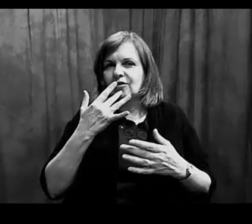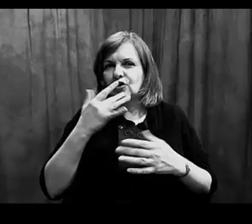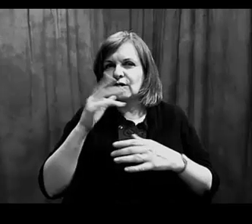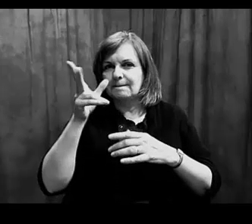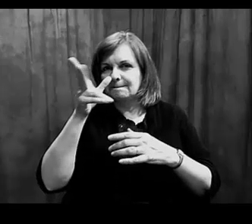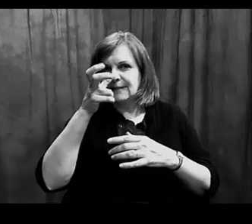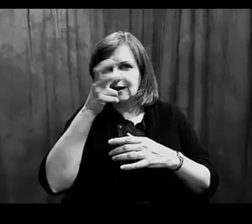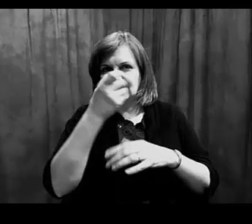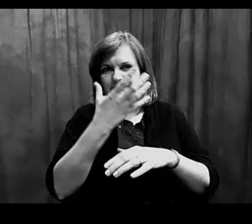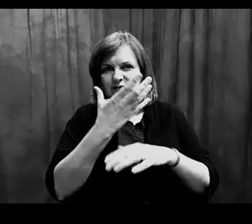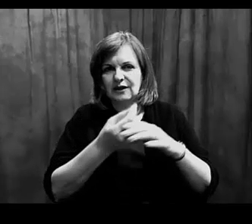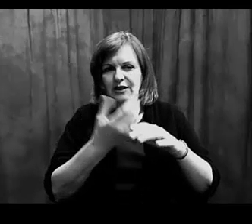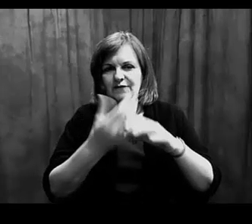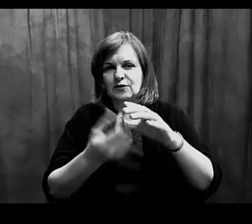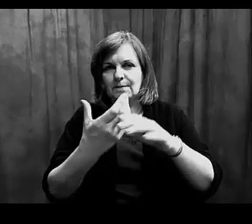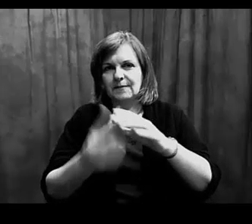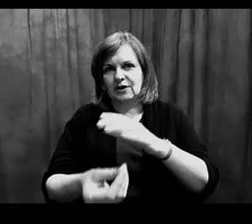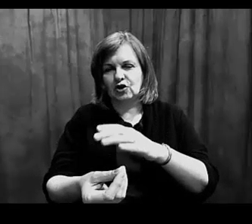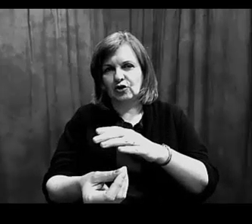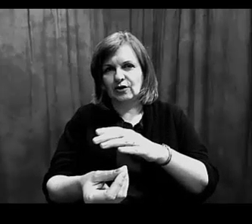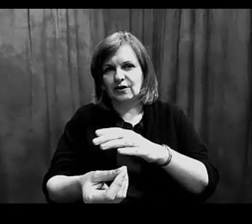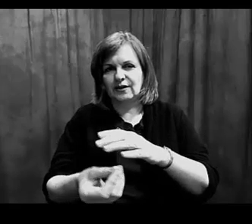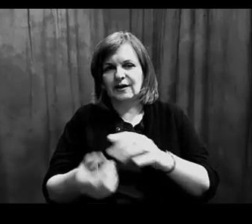well - its on a dark background right?